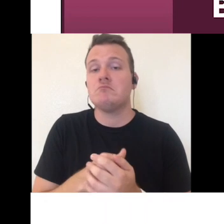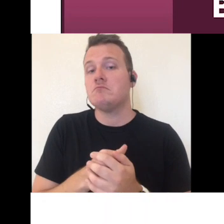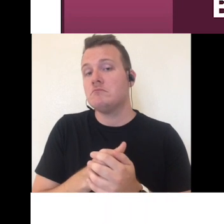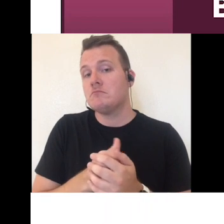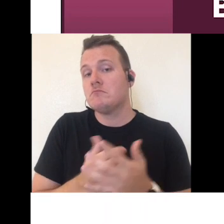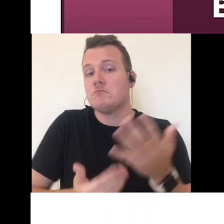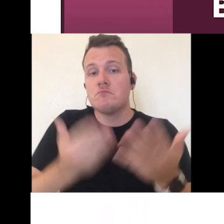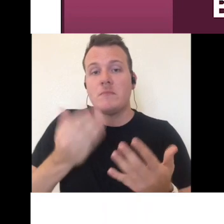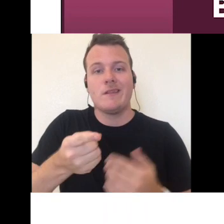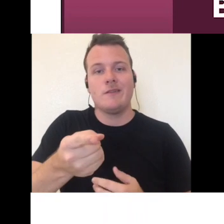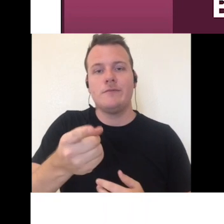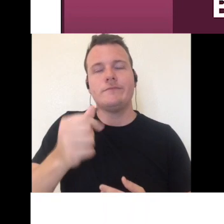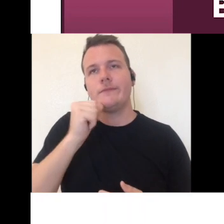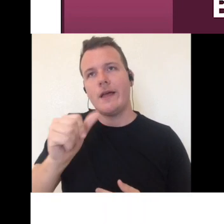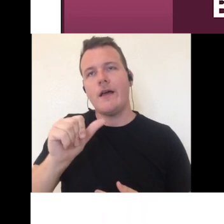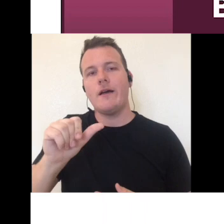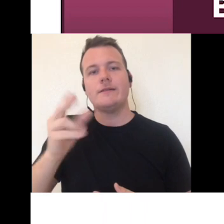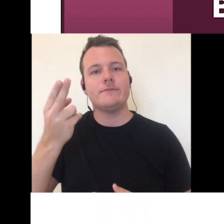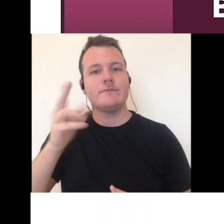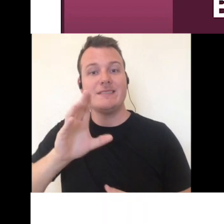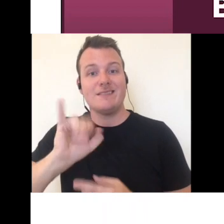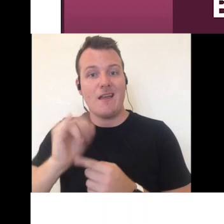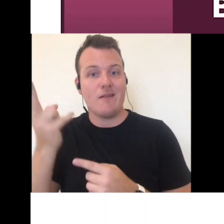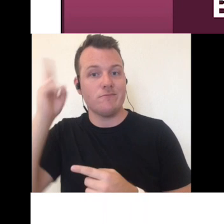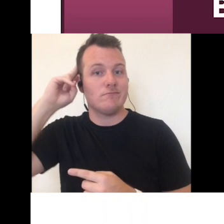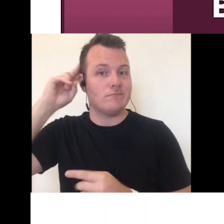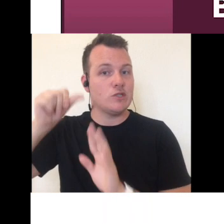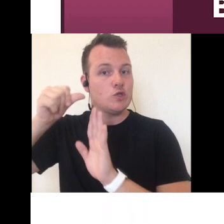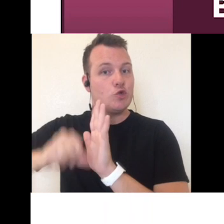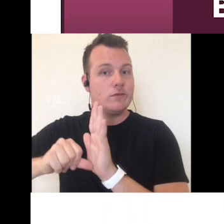choose to do that. Maybe you don't choose to. You're not going to probably do